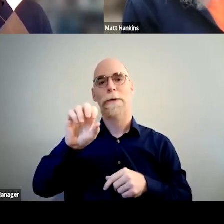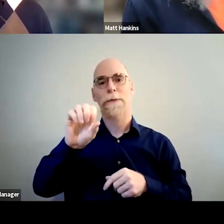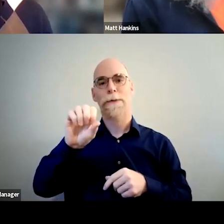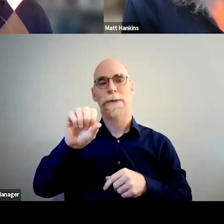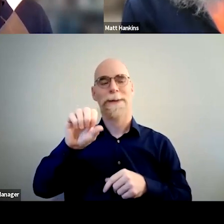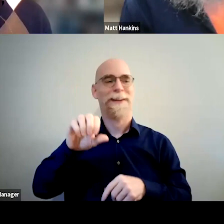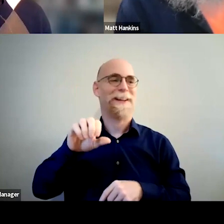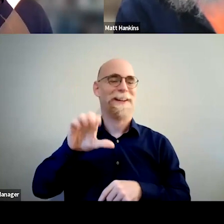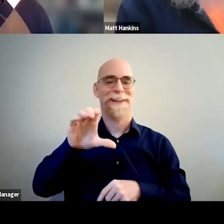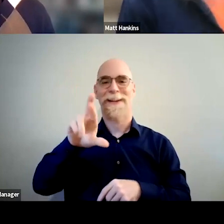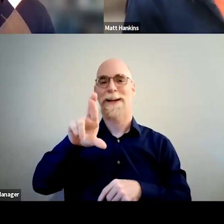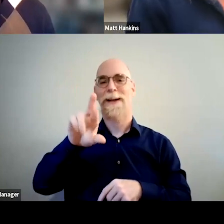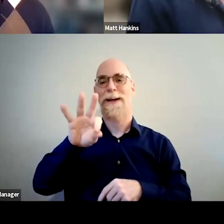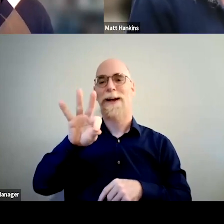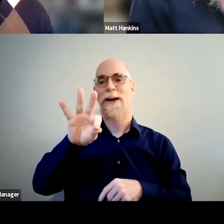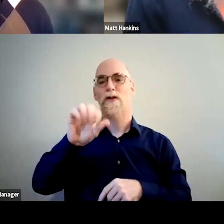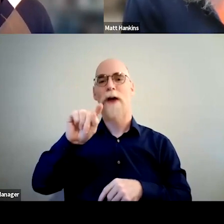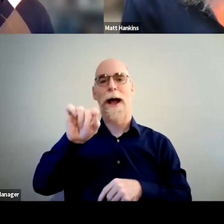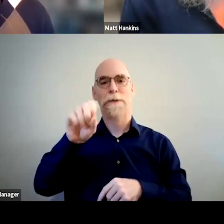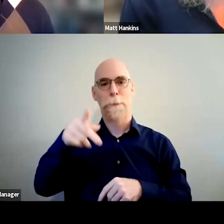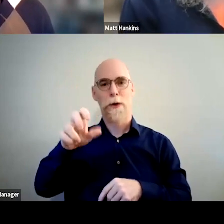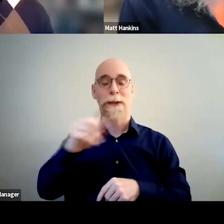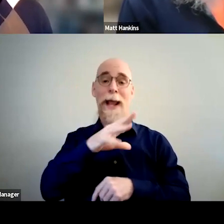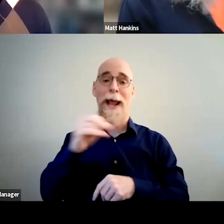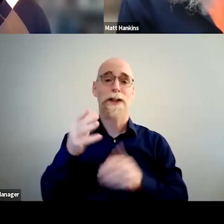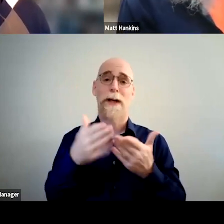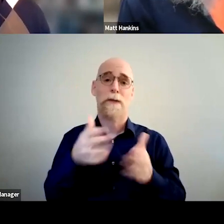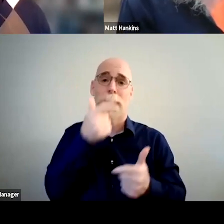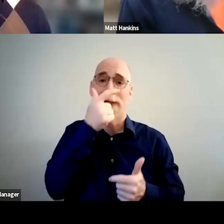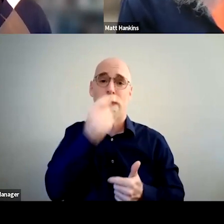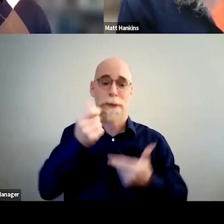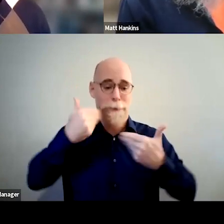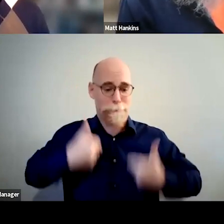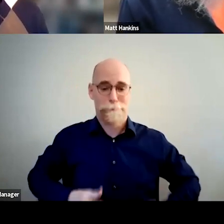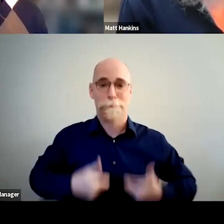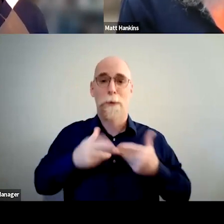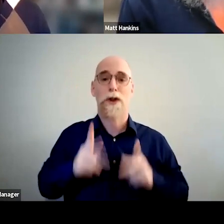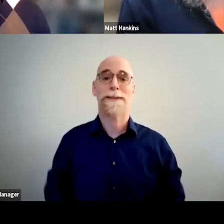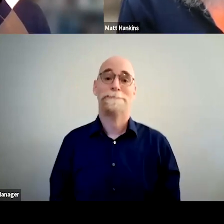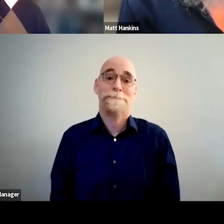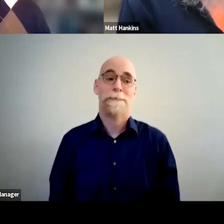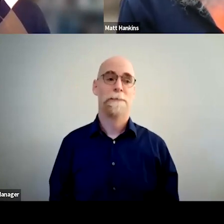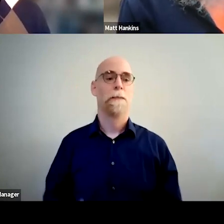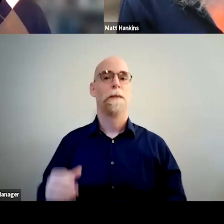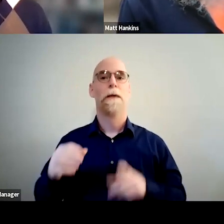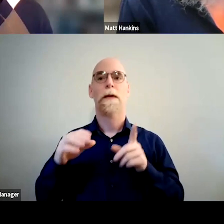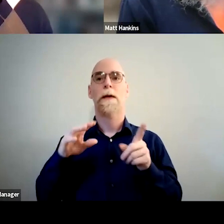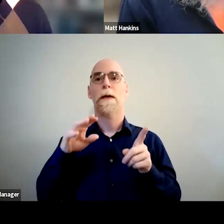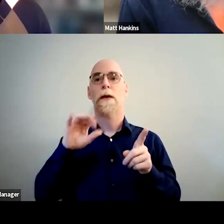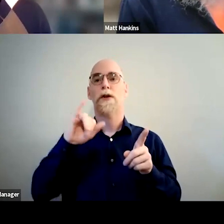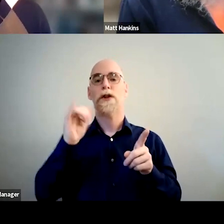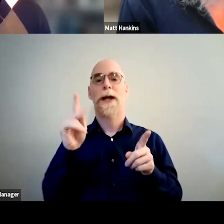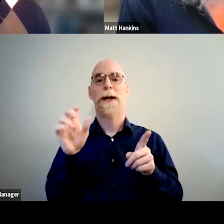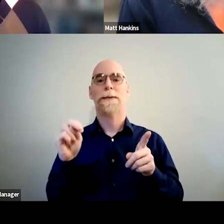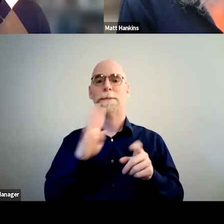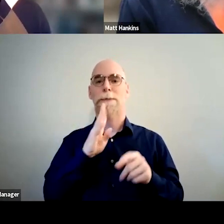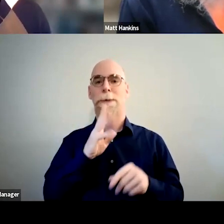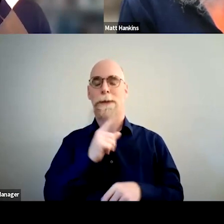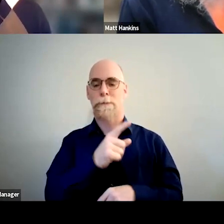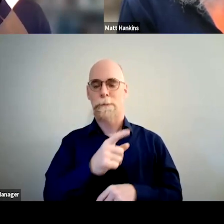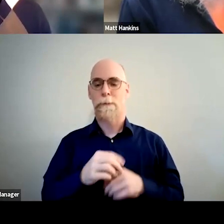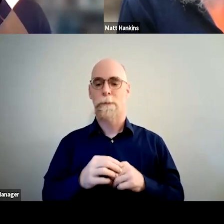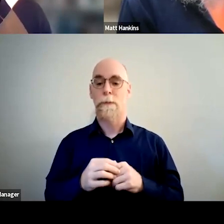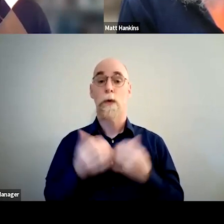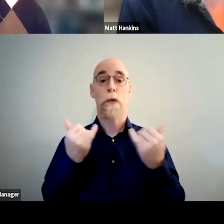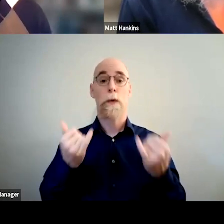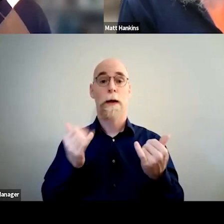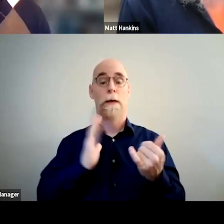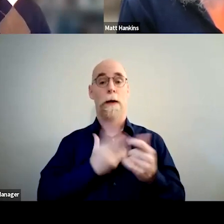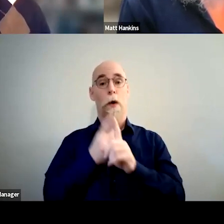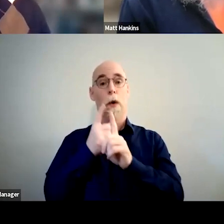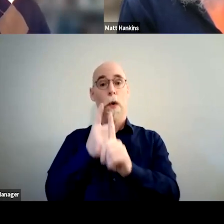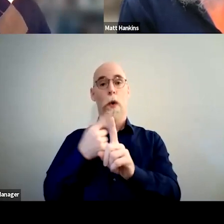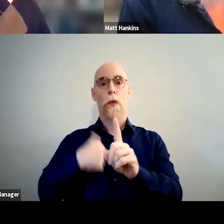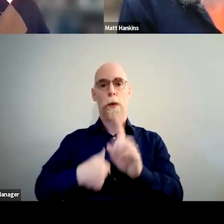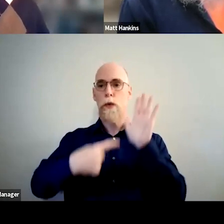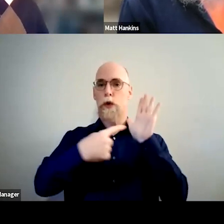What we're going to do today is we're going to bring you through a survey of most styles of